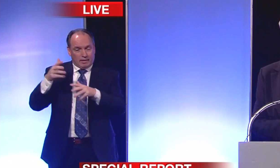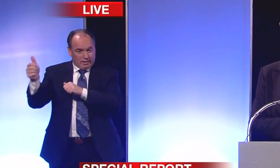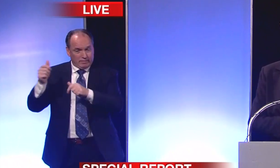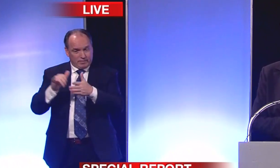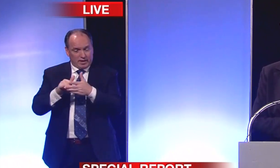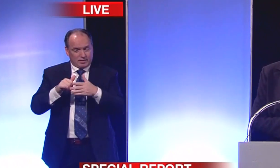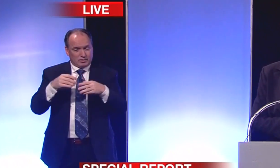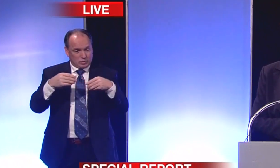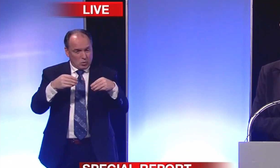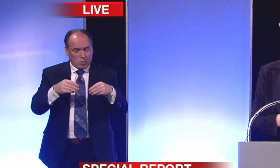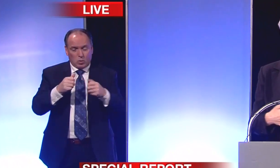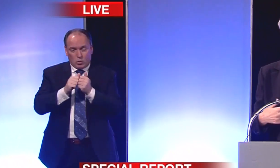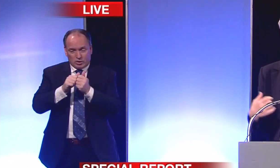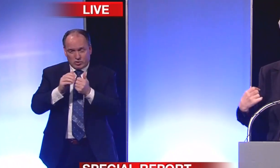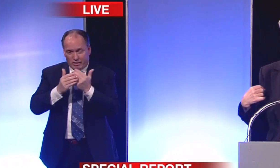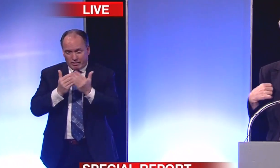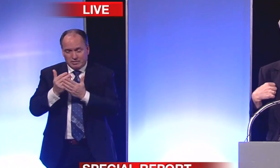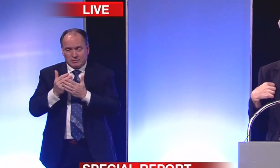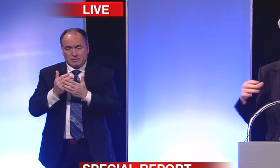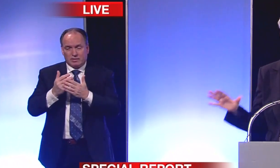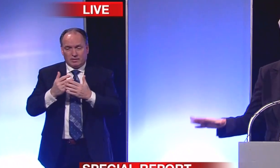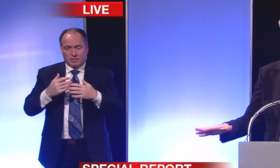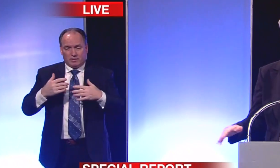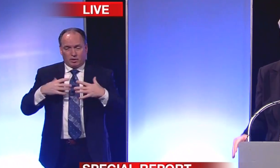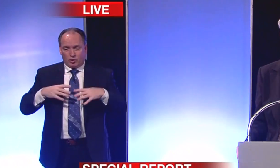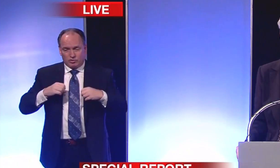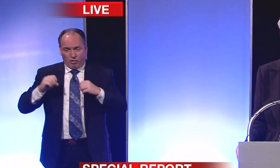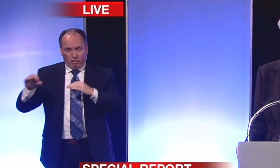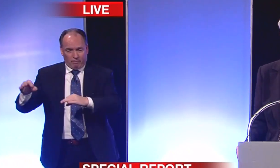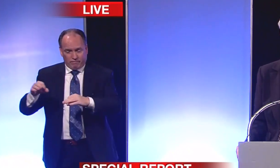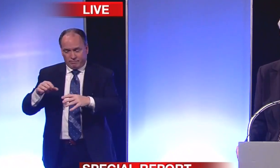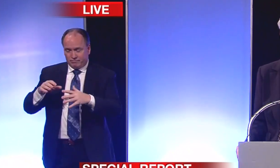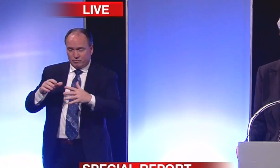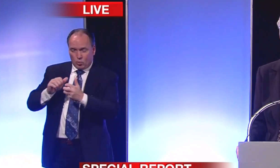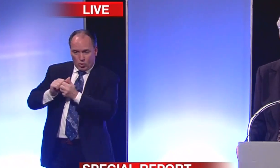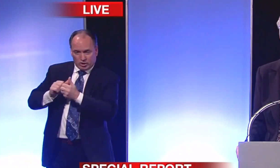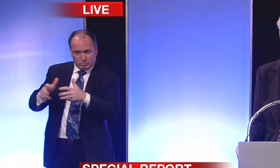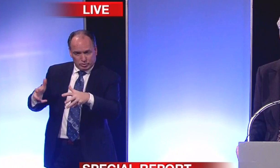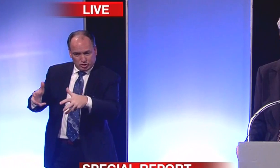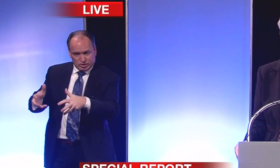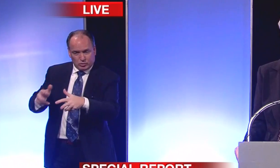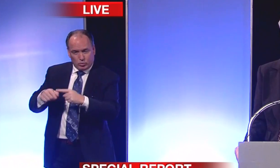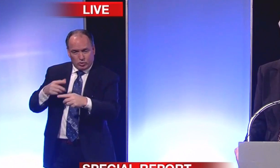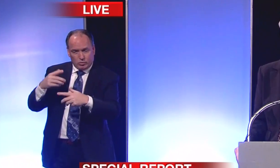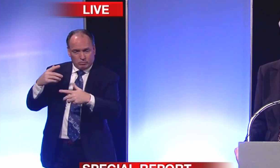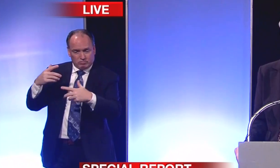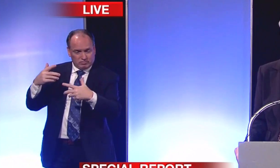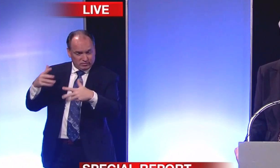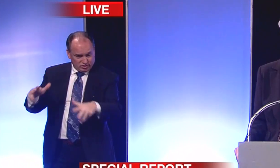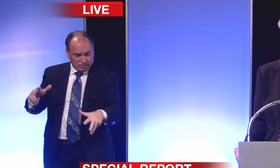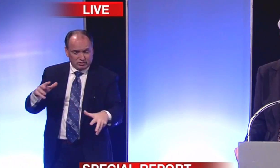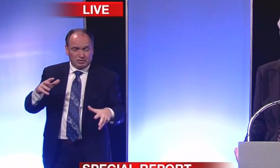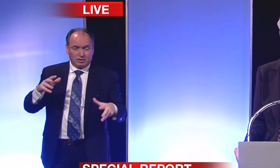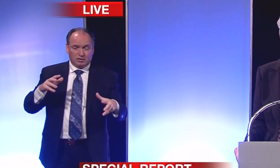OFTEN, DON'T TOUCH YOUR FACE UNTIL YOU CAN WASH YOUR HANDS. LEAVE THAT GROCERY STORE, WASH